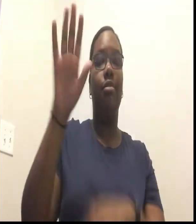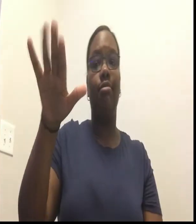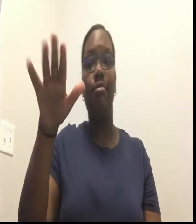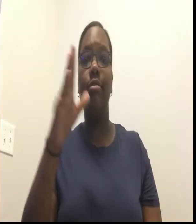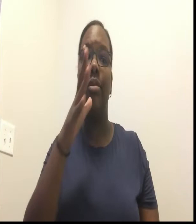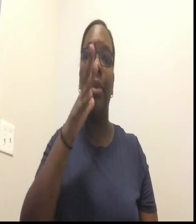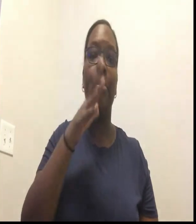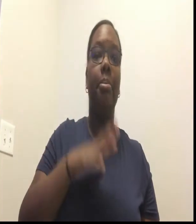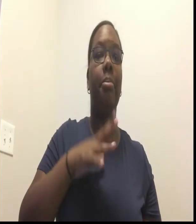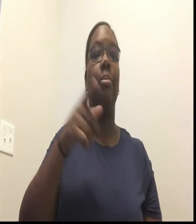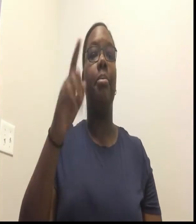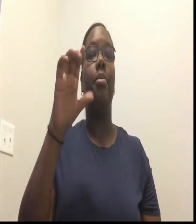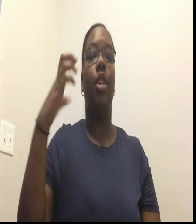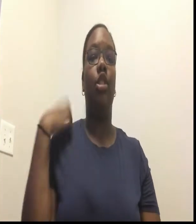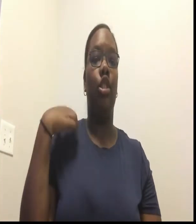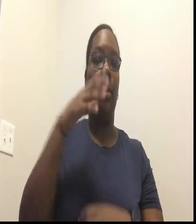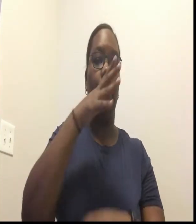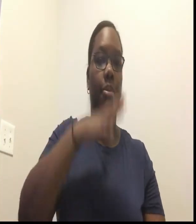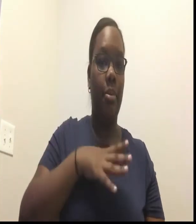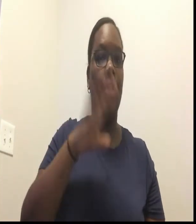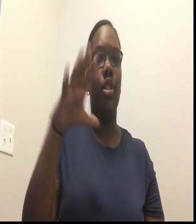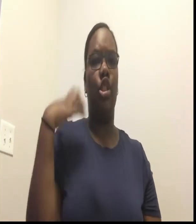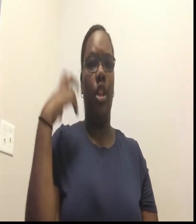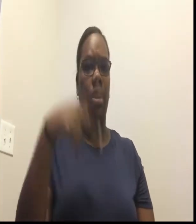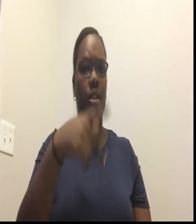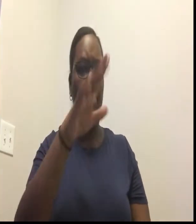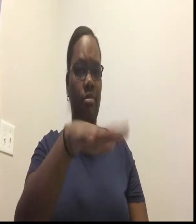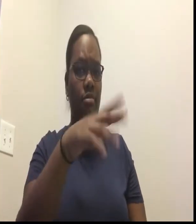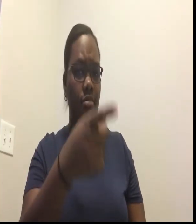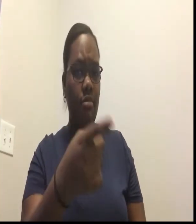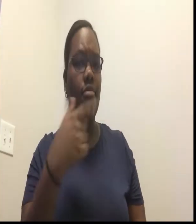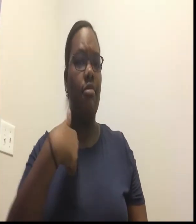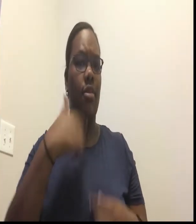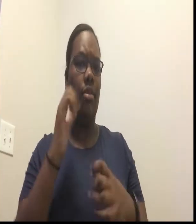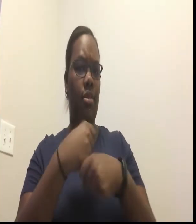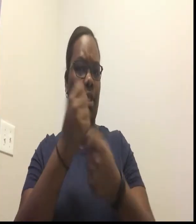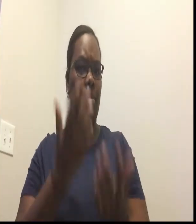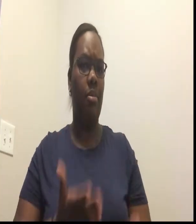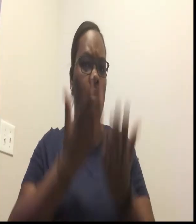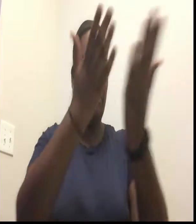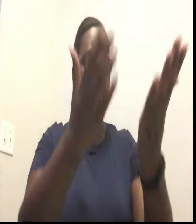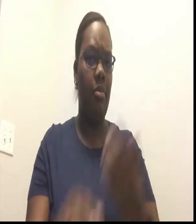discuss, it's not related to the meeting business, it's something outside of the